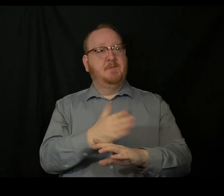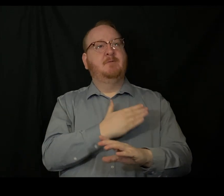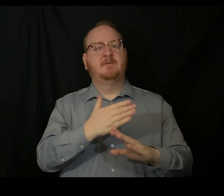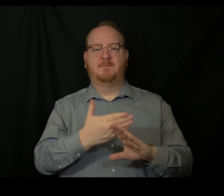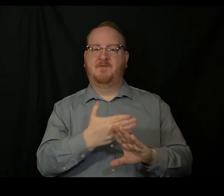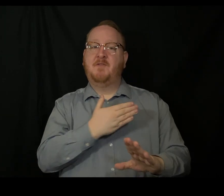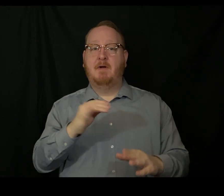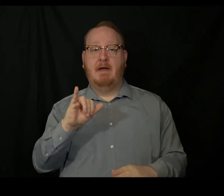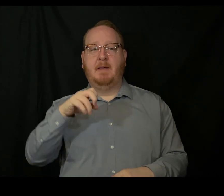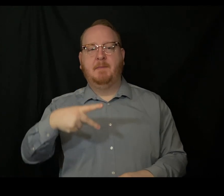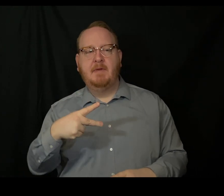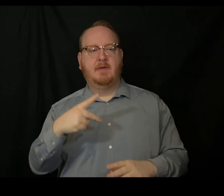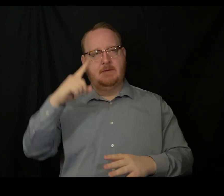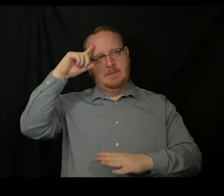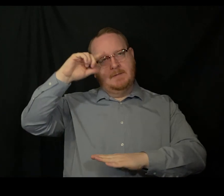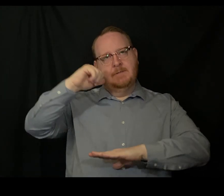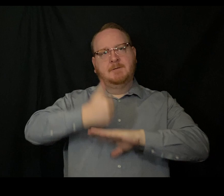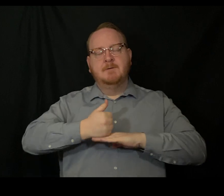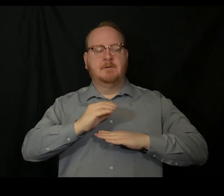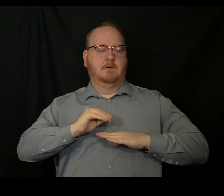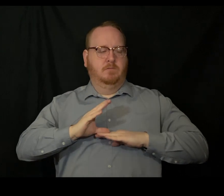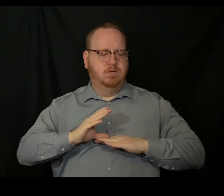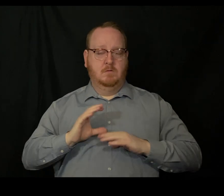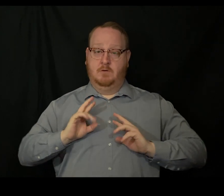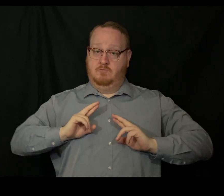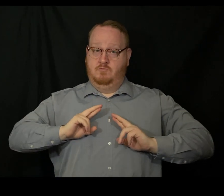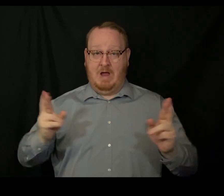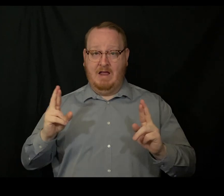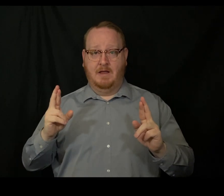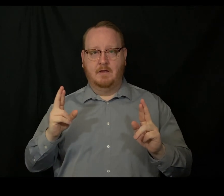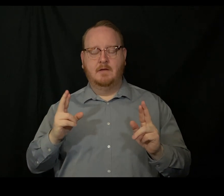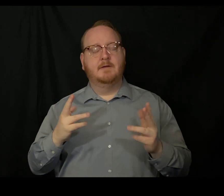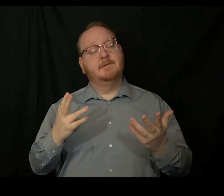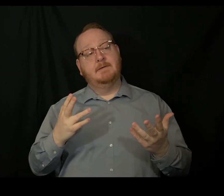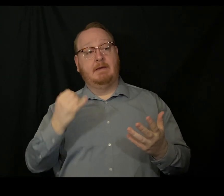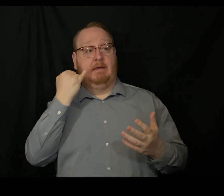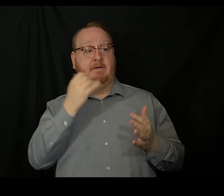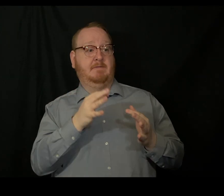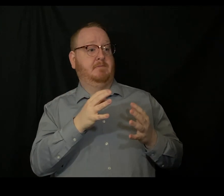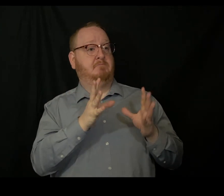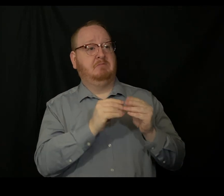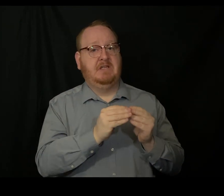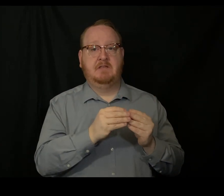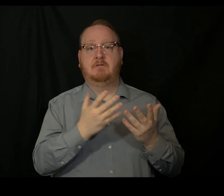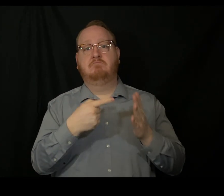myself to get my mind right to get my mind ready. And depending on what that meeting was going to be like sometimes if I had